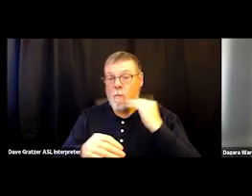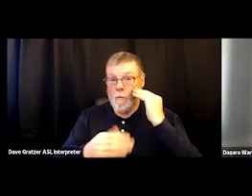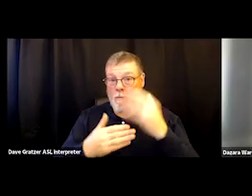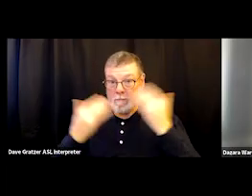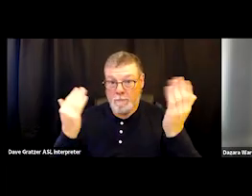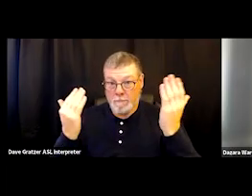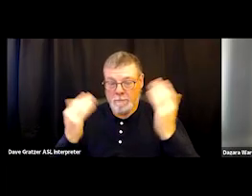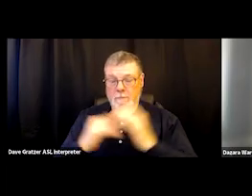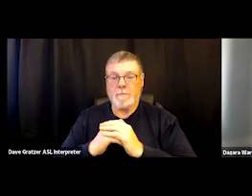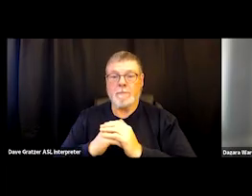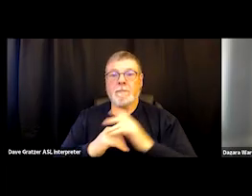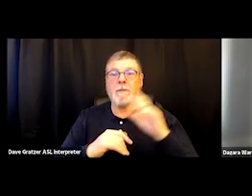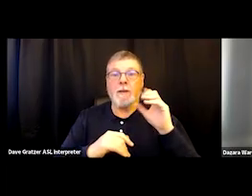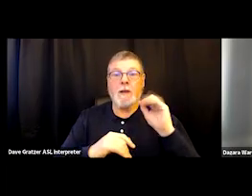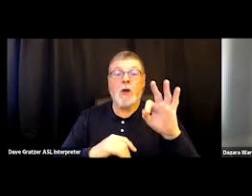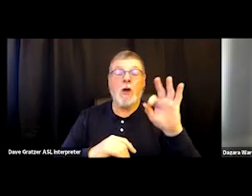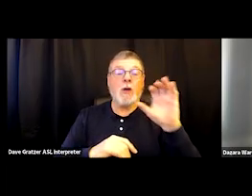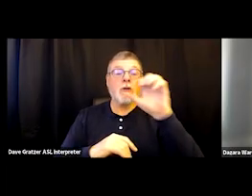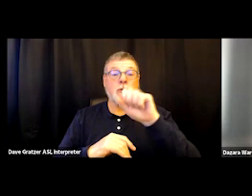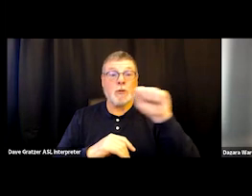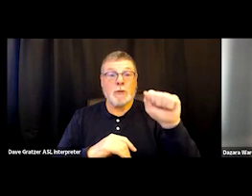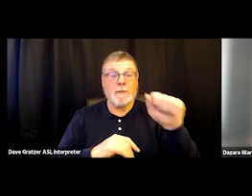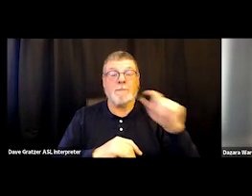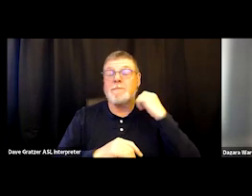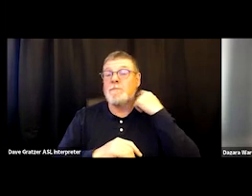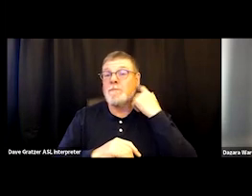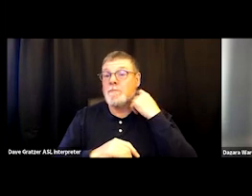So for Social Security, a claimant is homeless